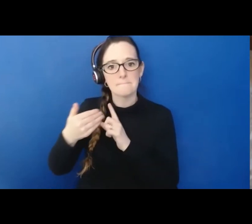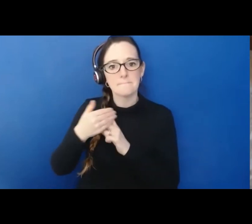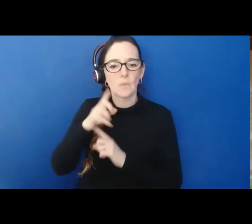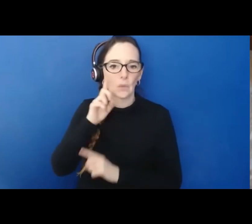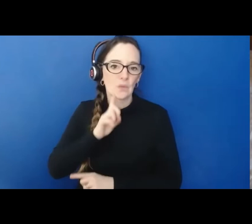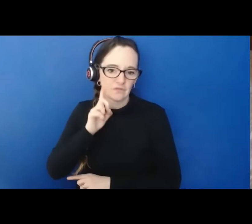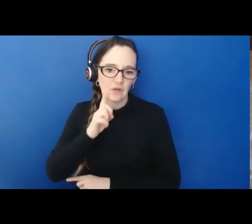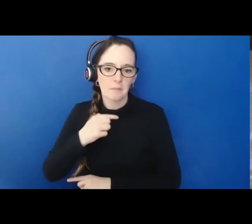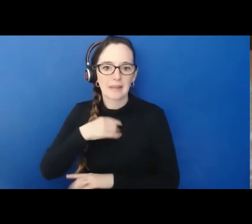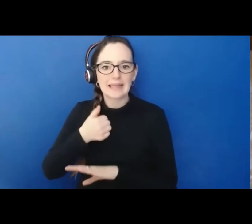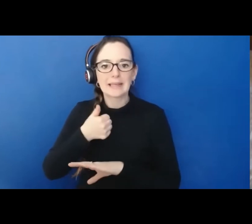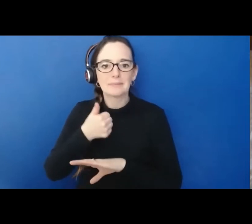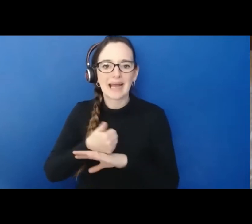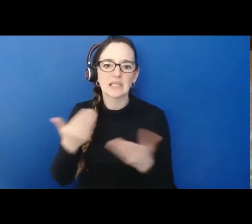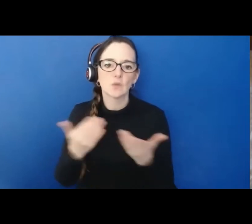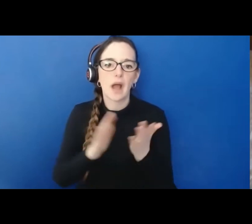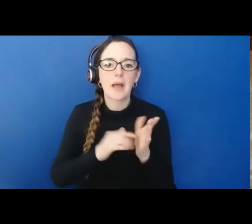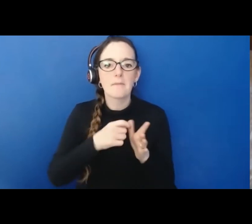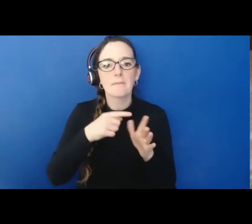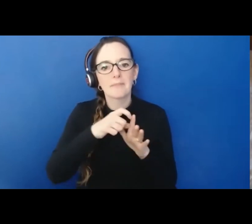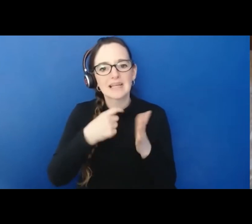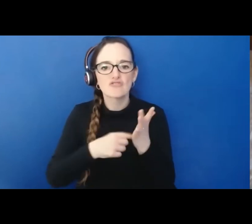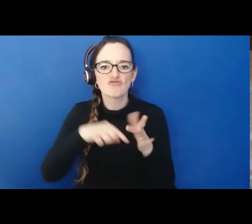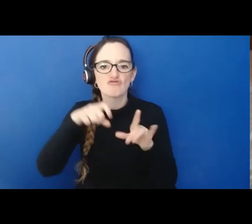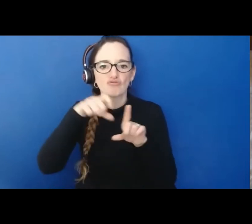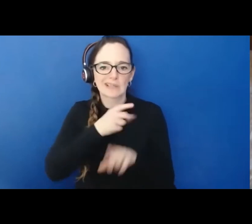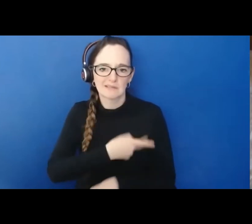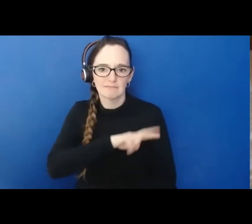Madrid. So even though I'm going to talk to you about